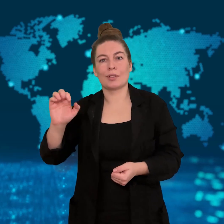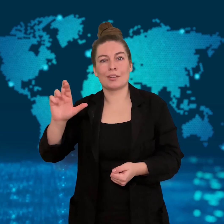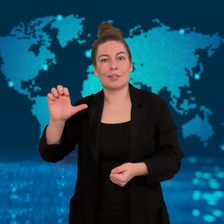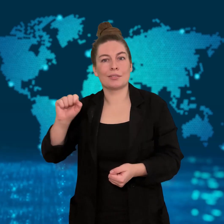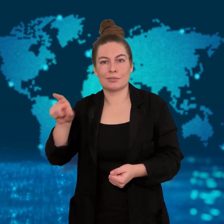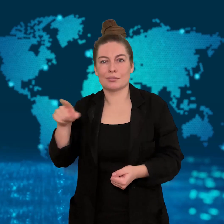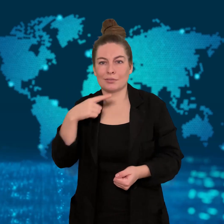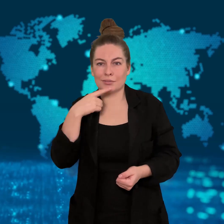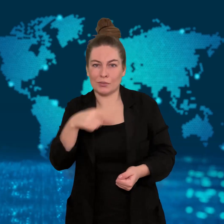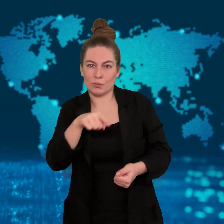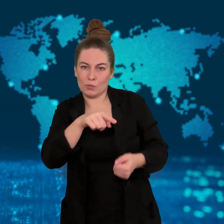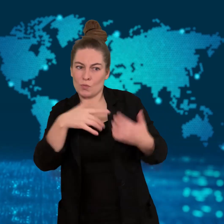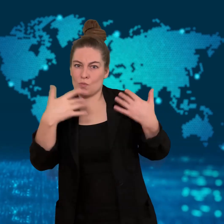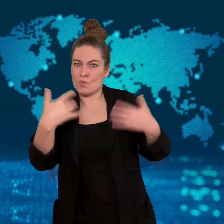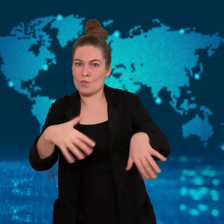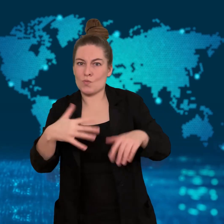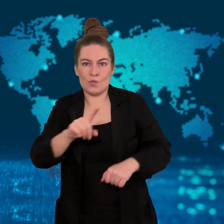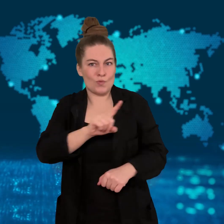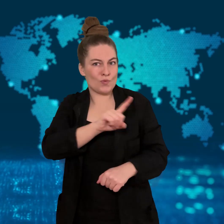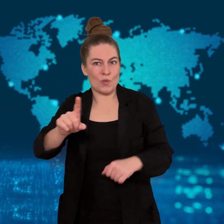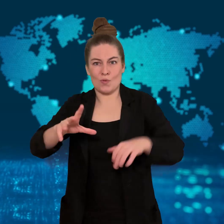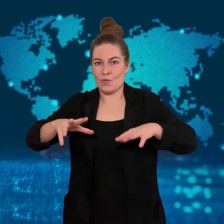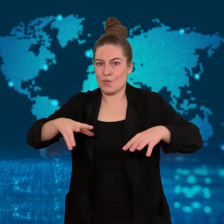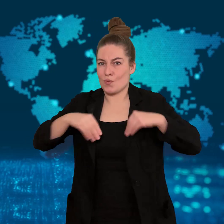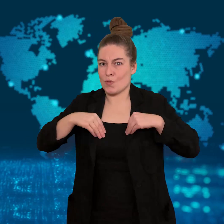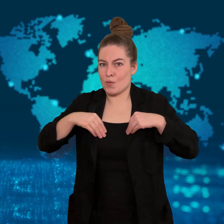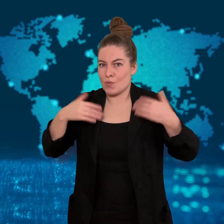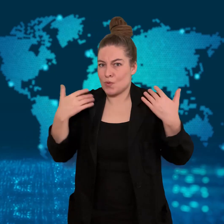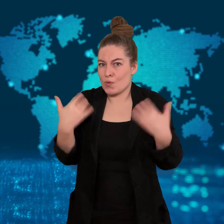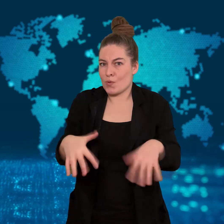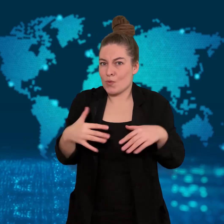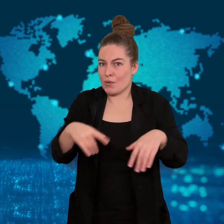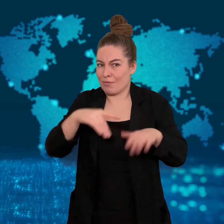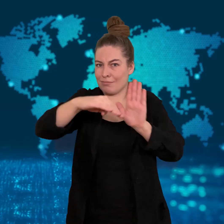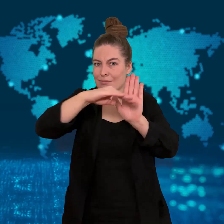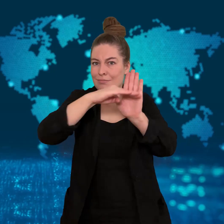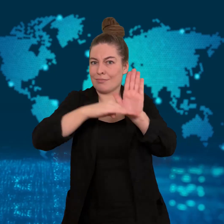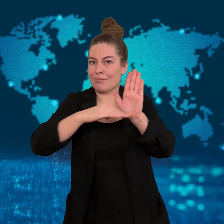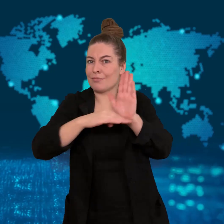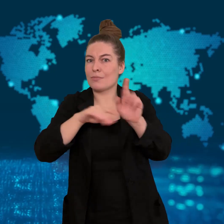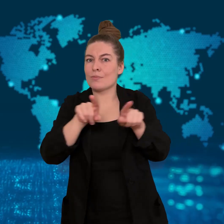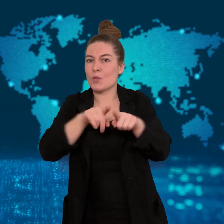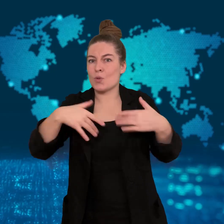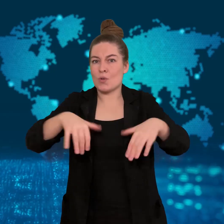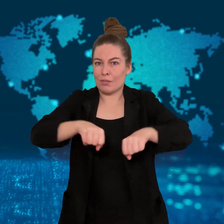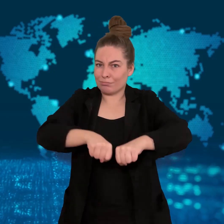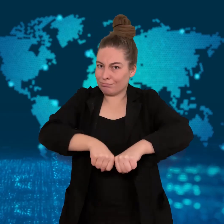The Secretary-General of the UN, AntÃƒÂ³nio Guterres,